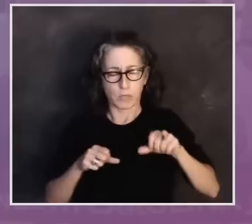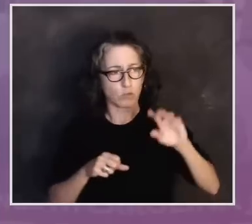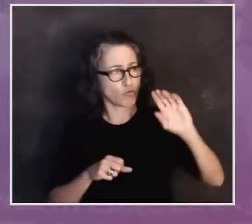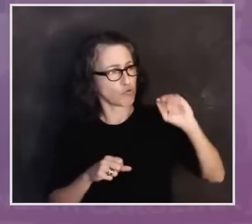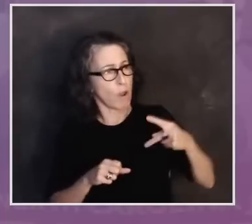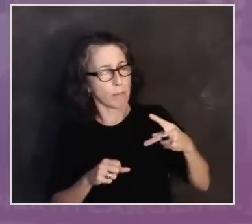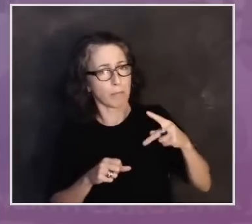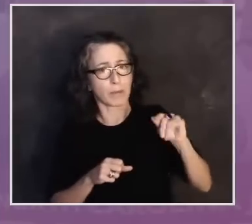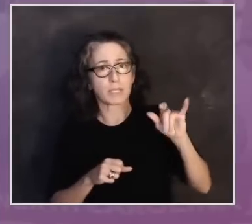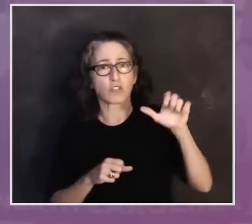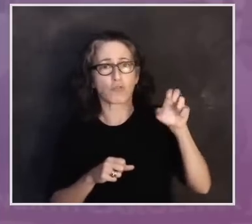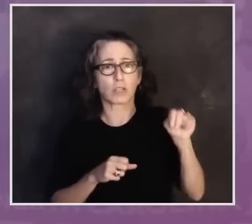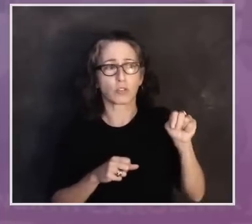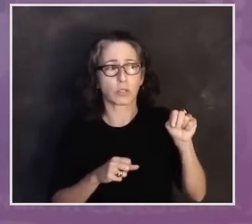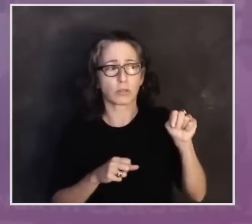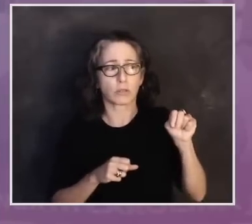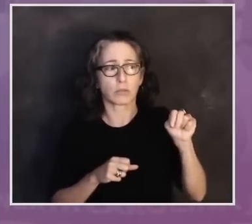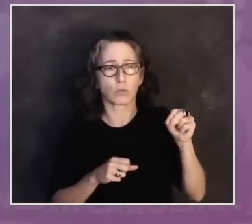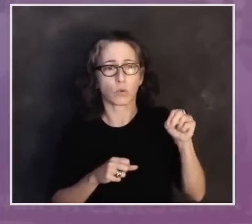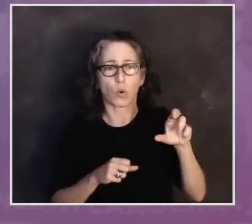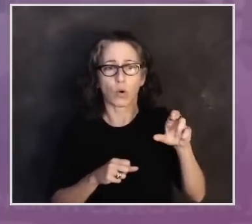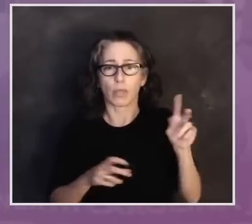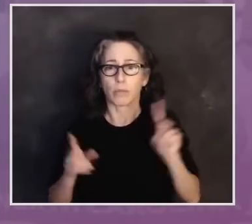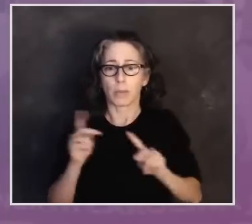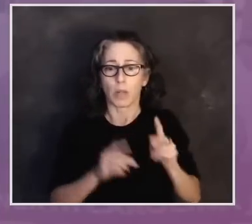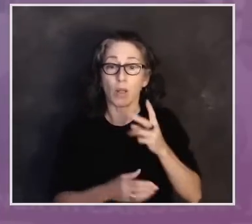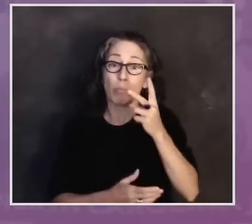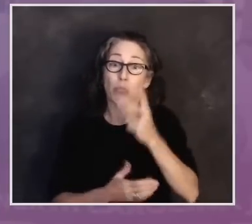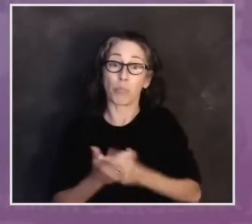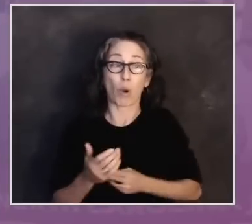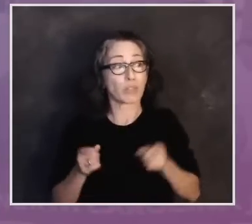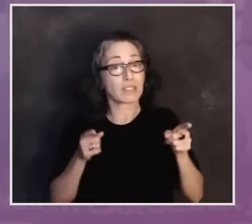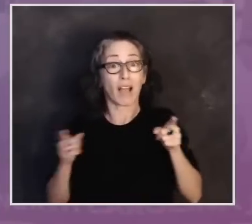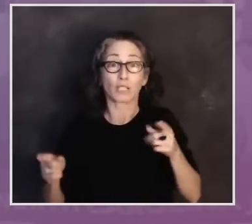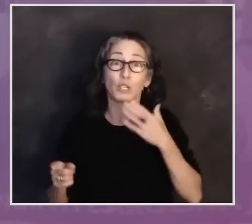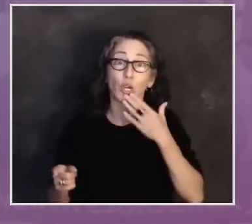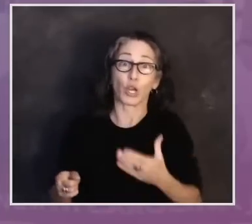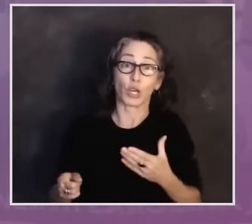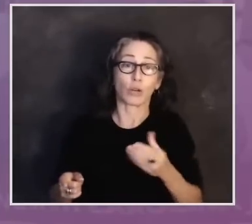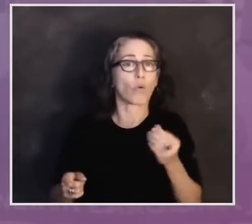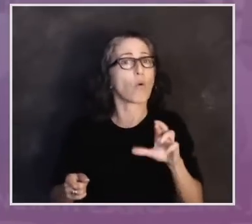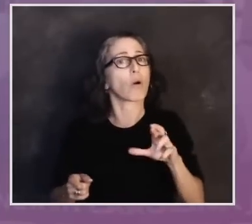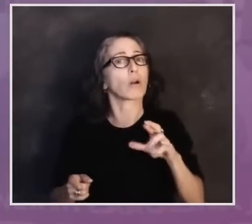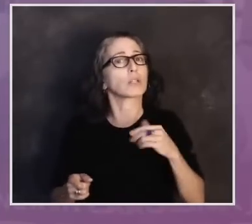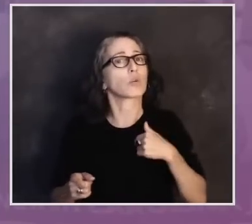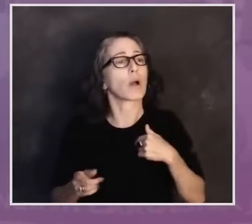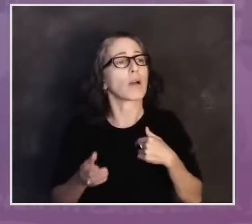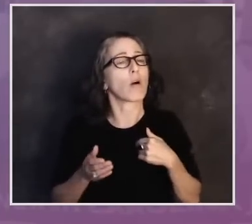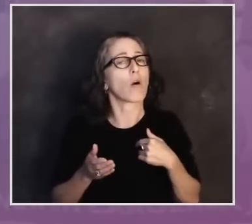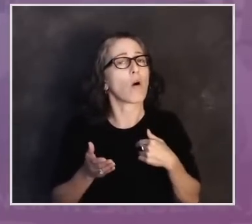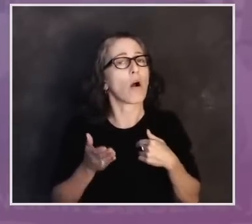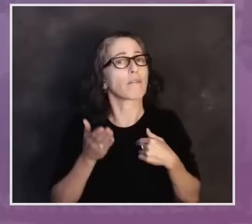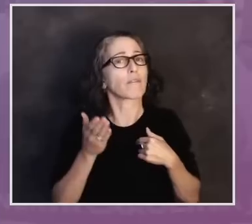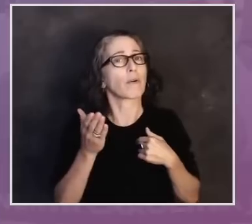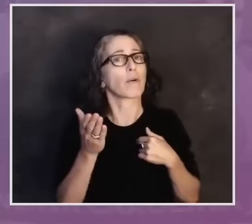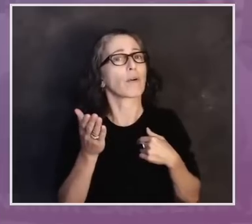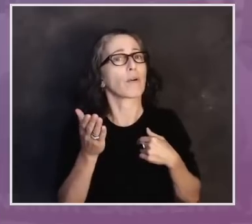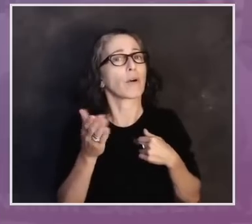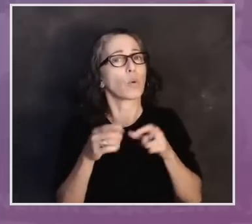REALITIES OF -- DO I SIDE WITH THE TRUMP ADMINISTRATION AND THE GOOD PEOPLE ON BOTH